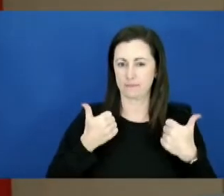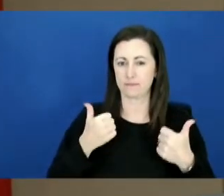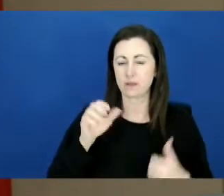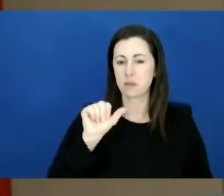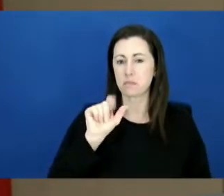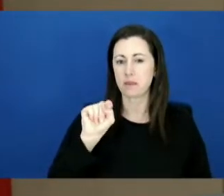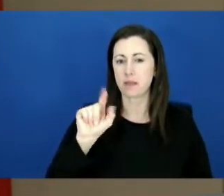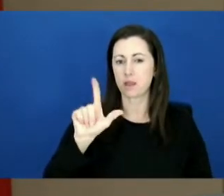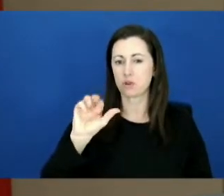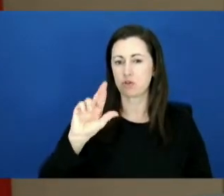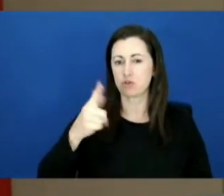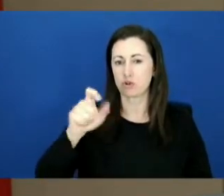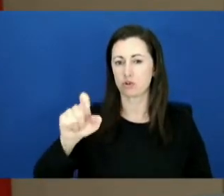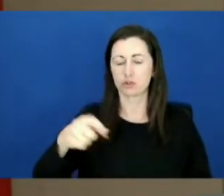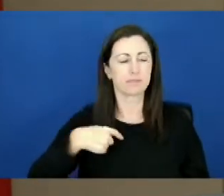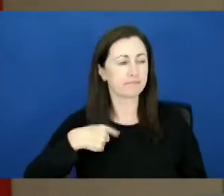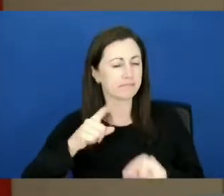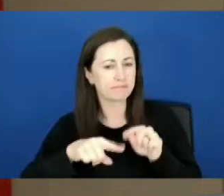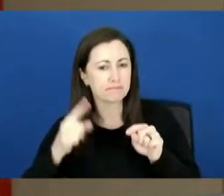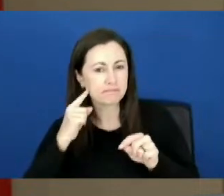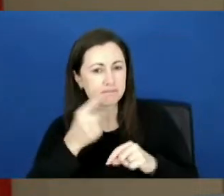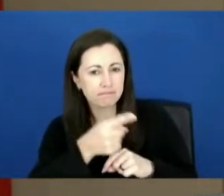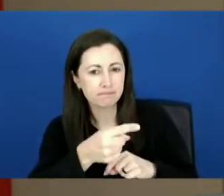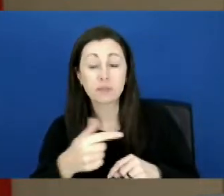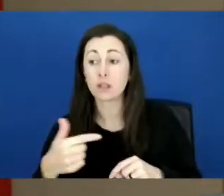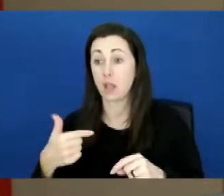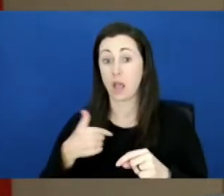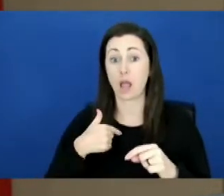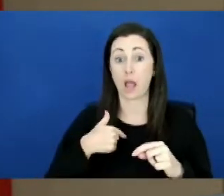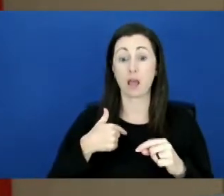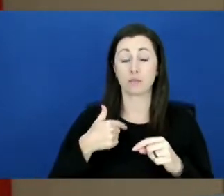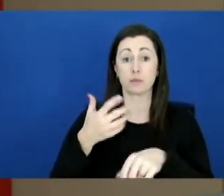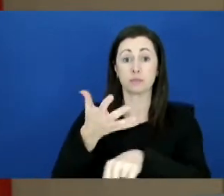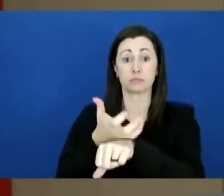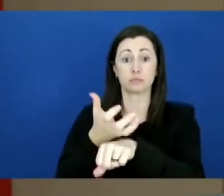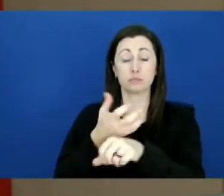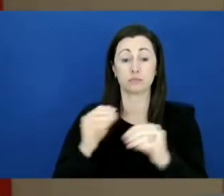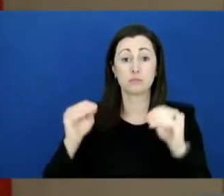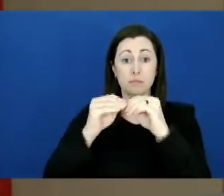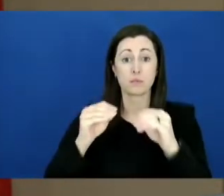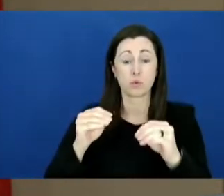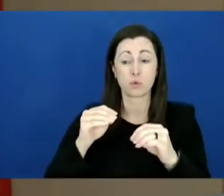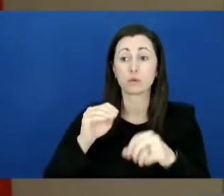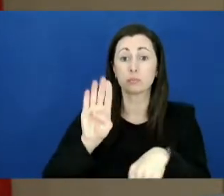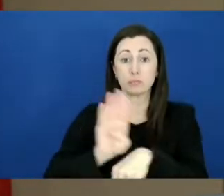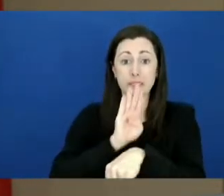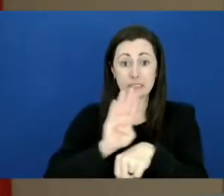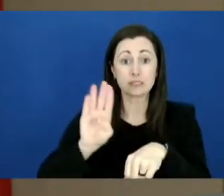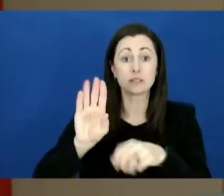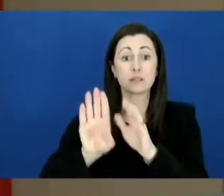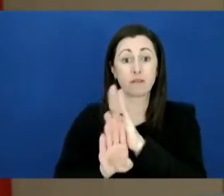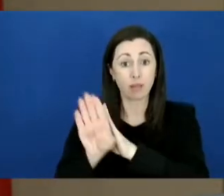WHERE I LIVE. I'M AT-LARGE.